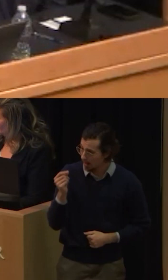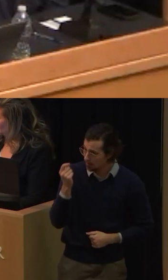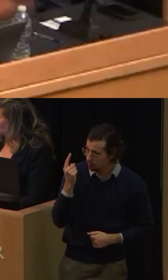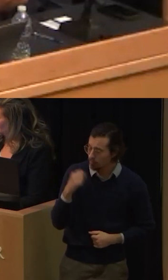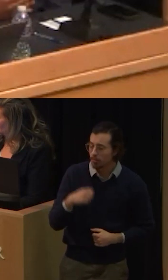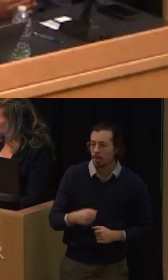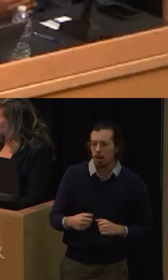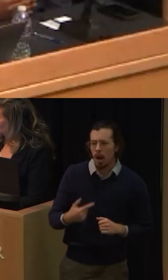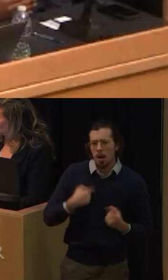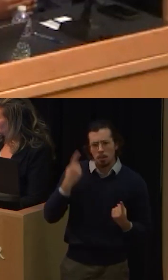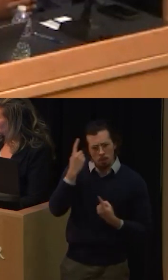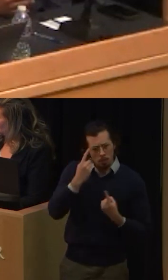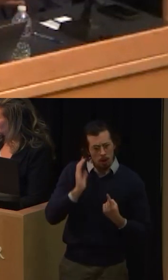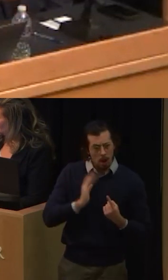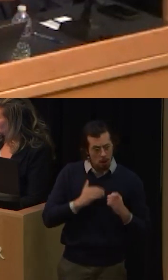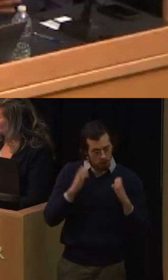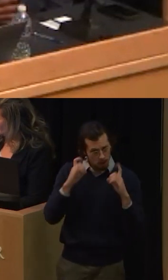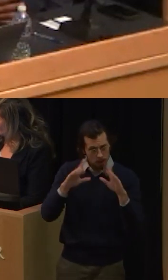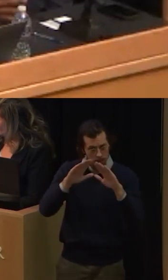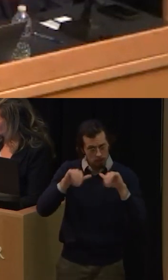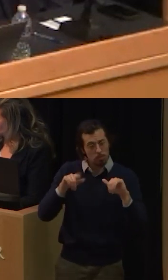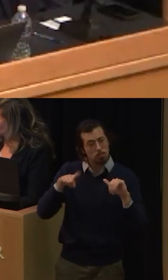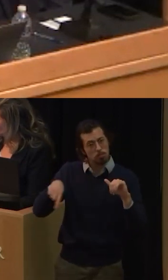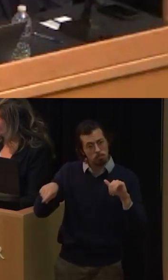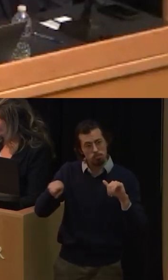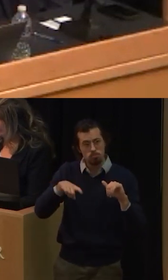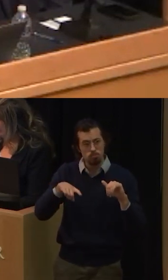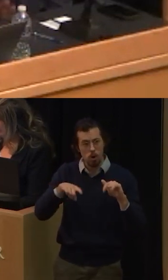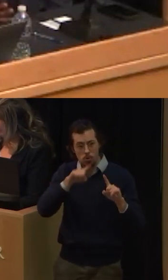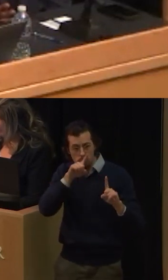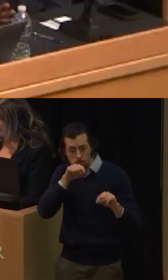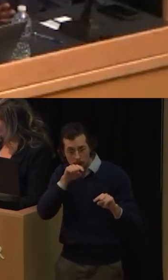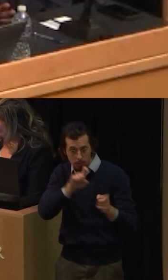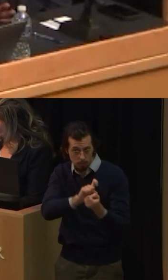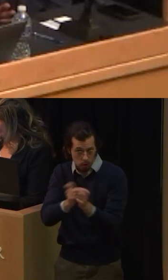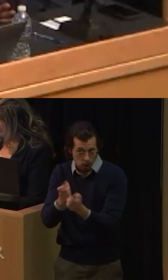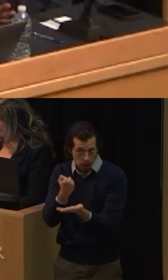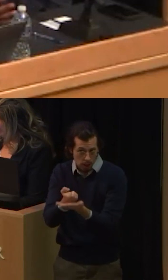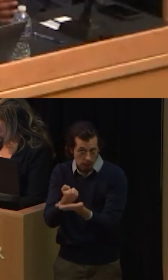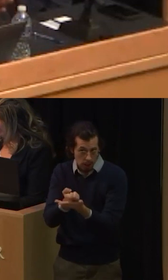the extent to which our education system is responsive to the changing economic conditions.